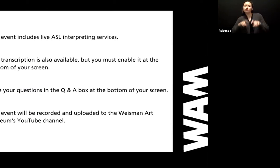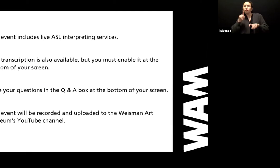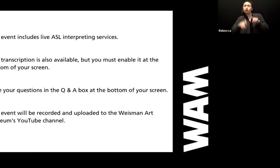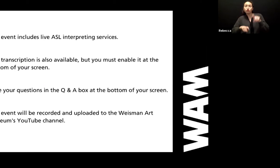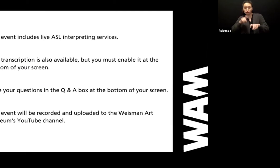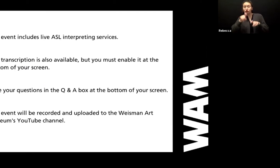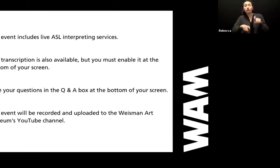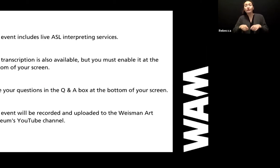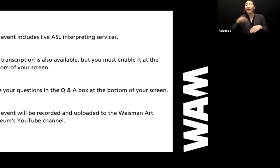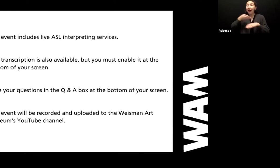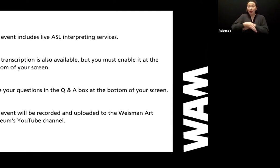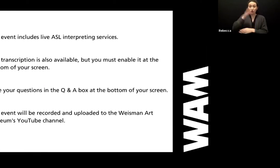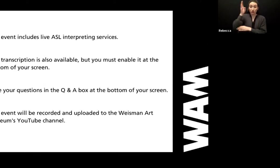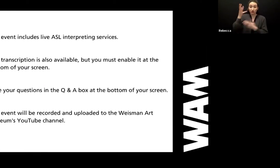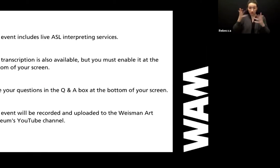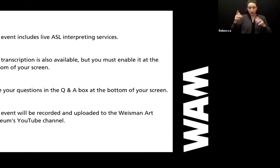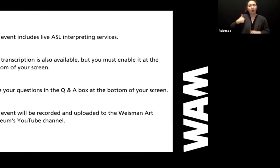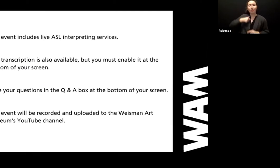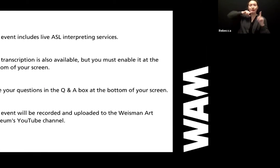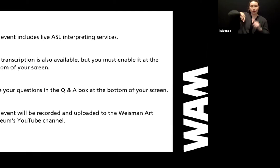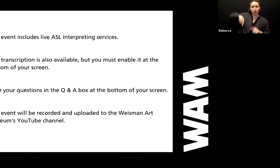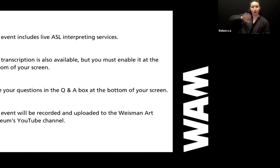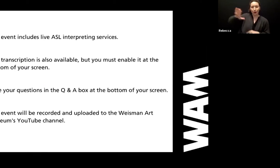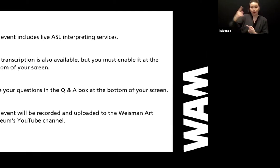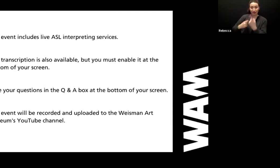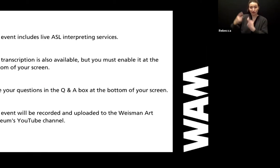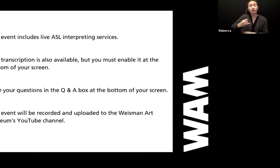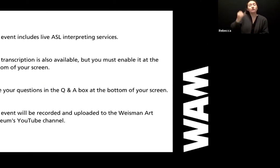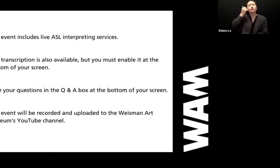in the Q&A period after the presentation. You may up-vote the questions you're interested